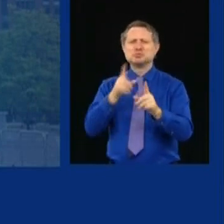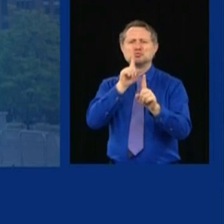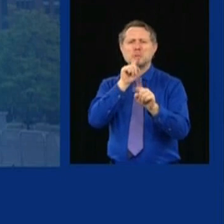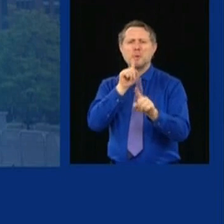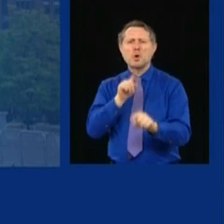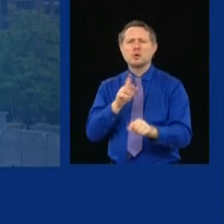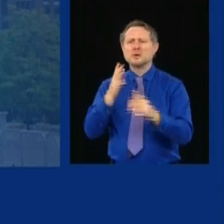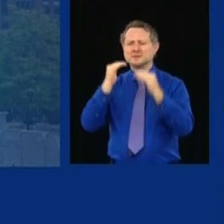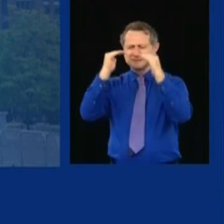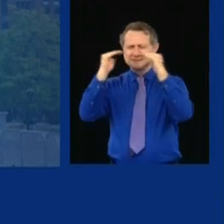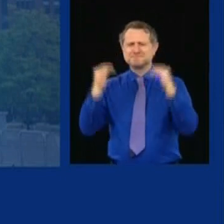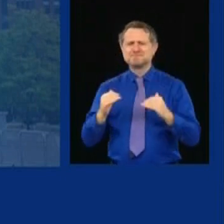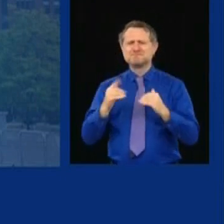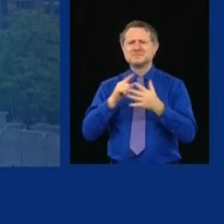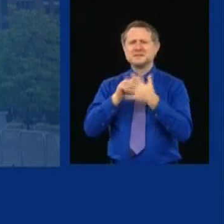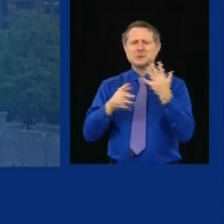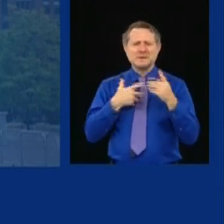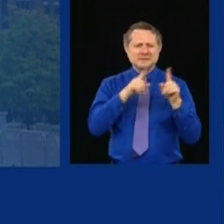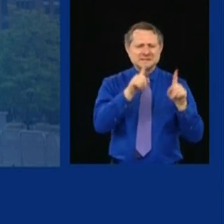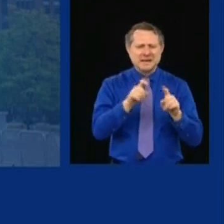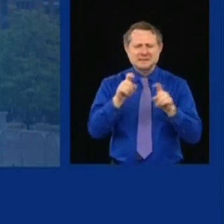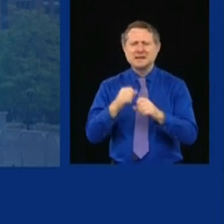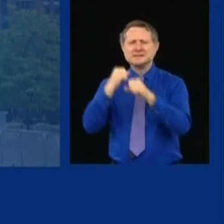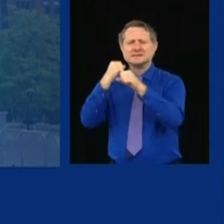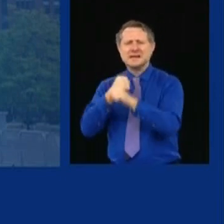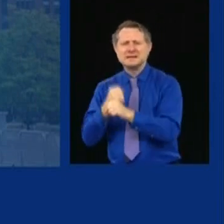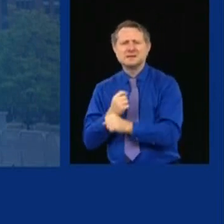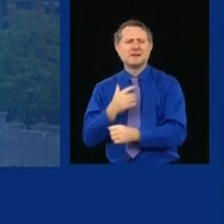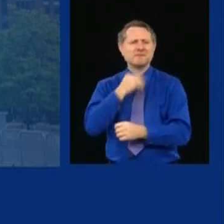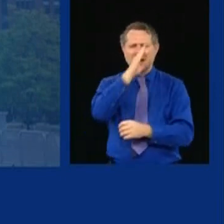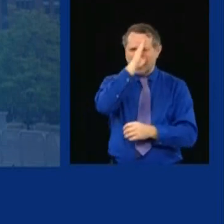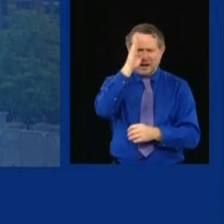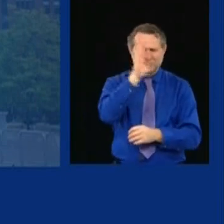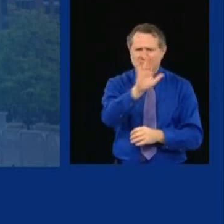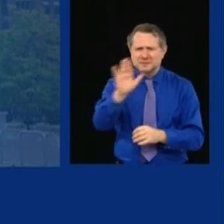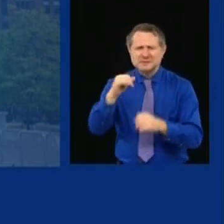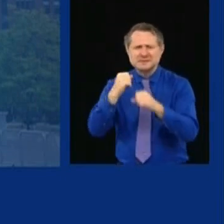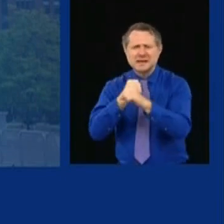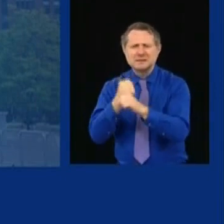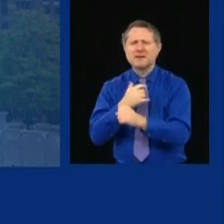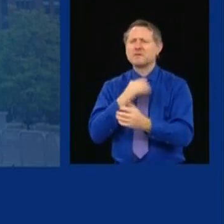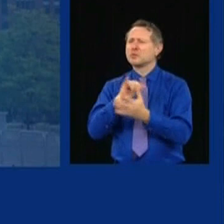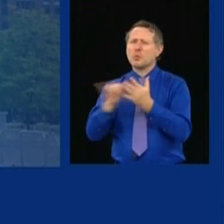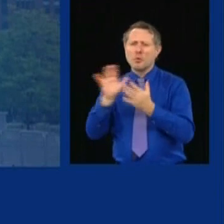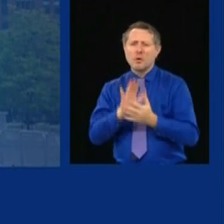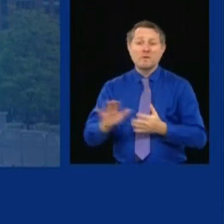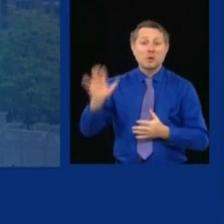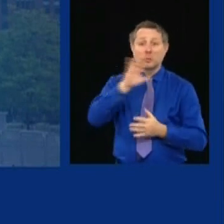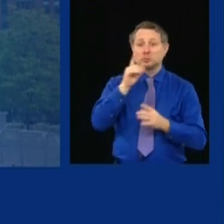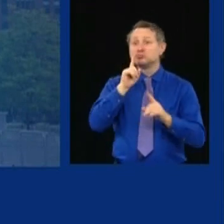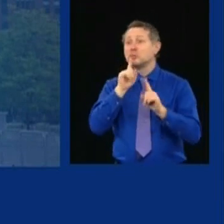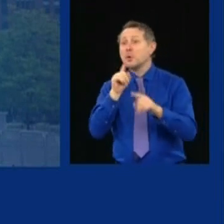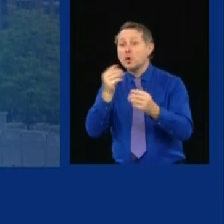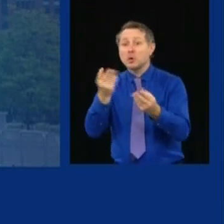WE PUT TOGETHER A VERY ELABORATE REPORTING SYSTEM ON TESTING DATA, ON HOSPITAL DATA FROM ALL ACROSS THE STATE.